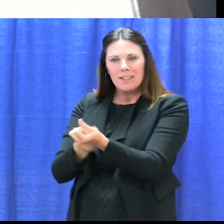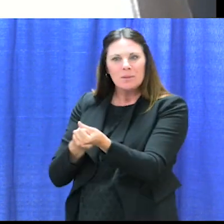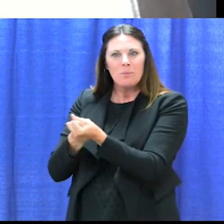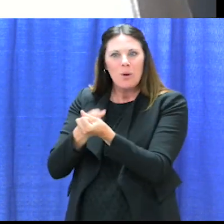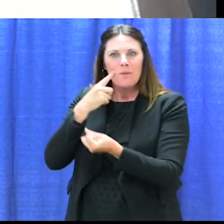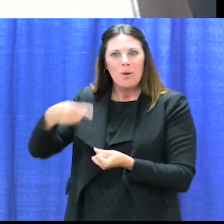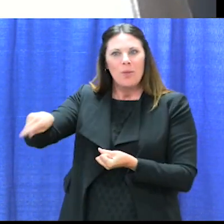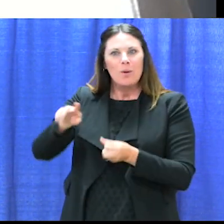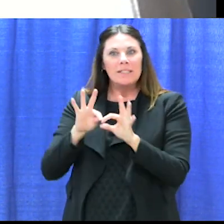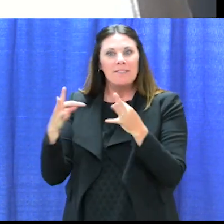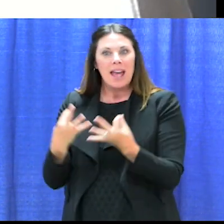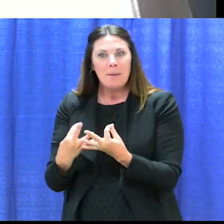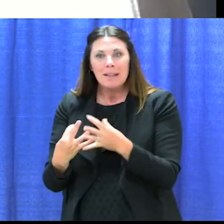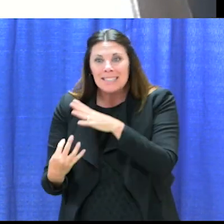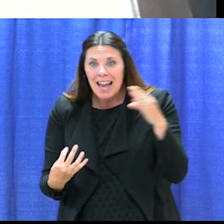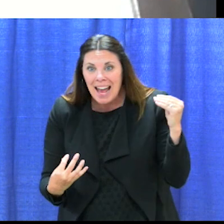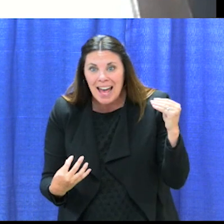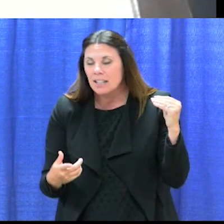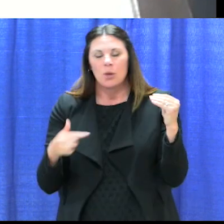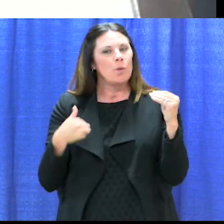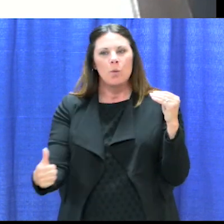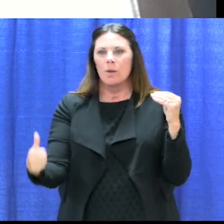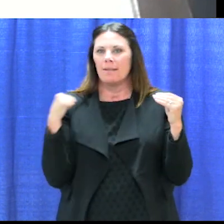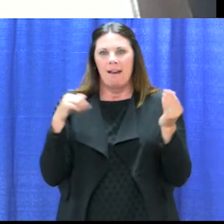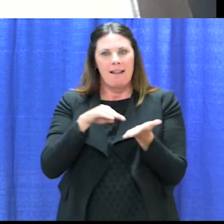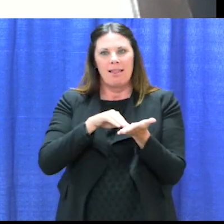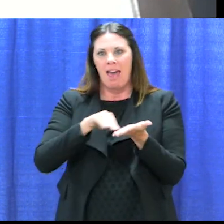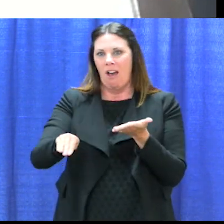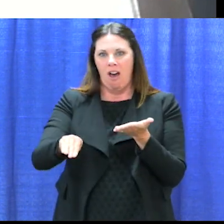that we will not be conducting layoffs for at least 60 days.